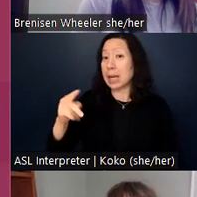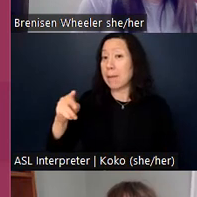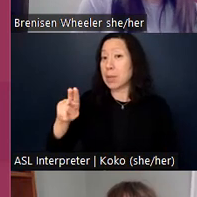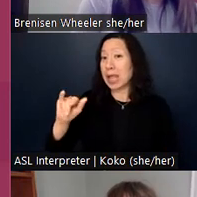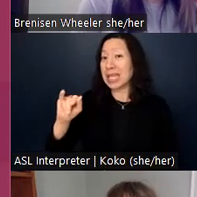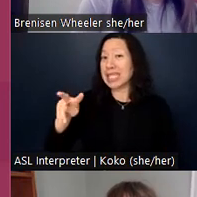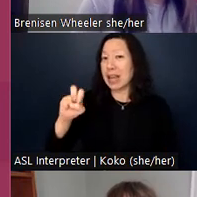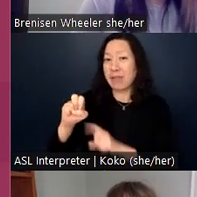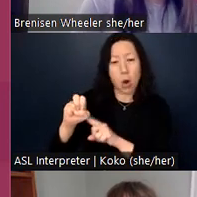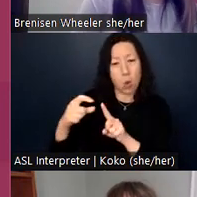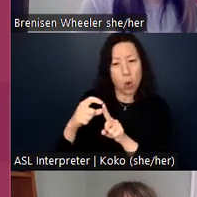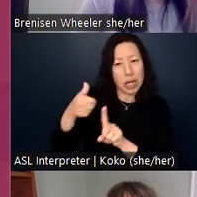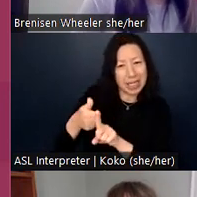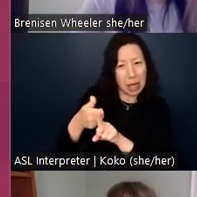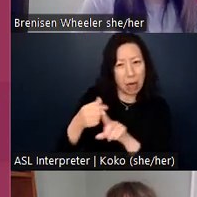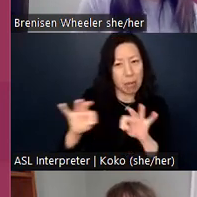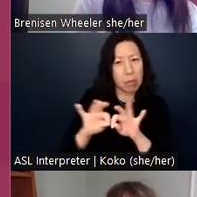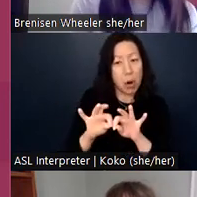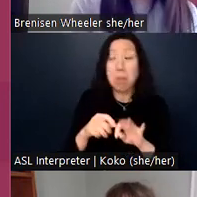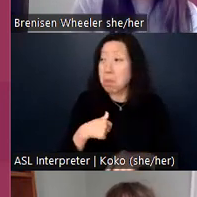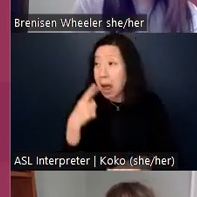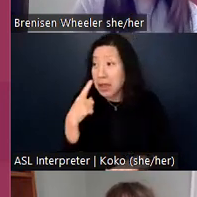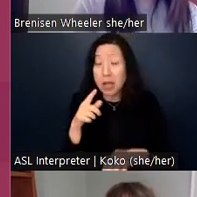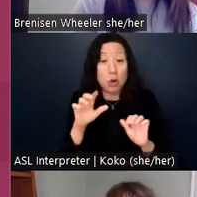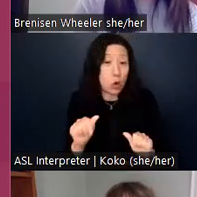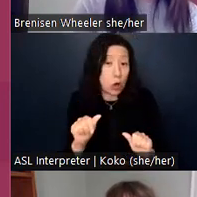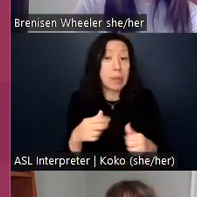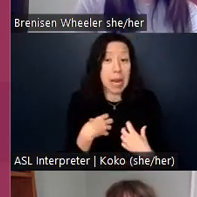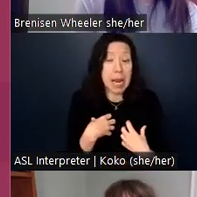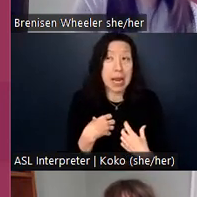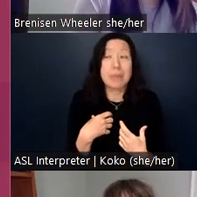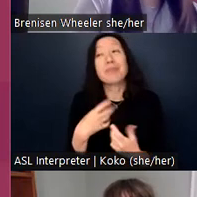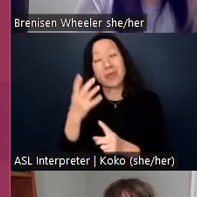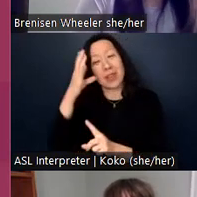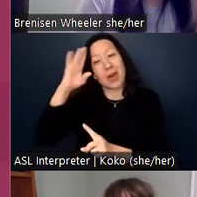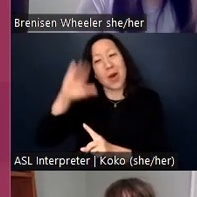that it can be healthy and normal to experience just jealousy, and it's way do with that,